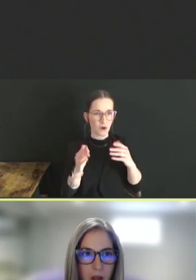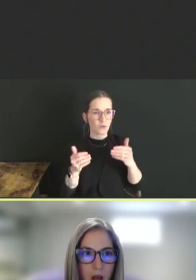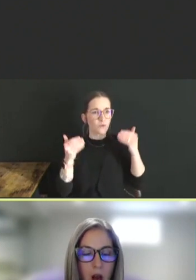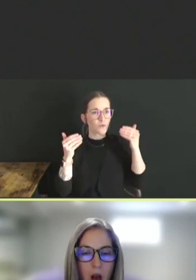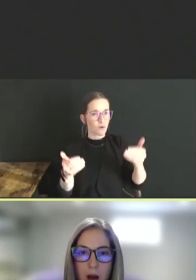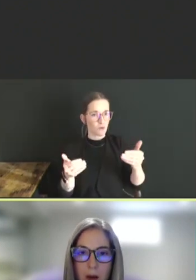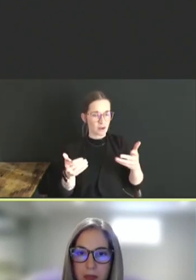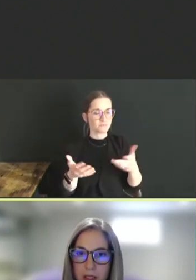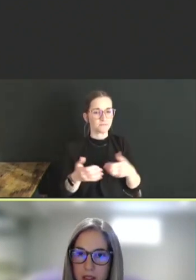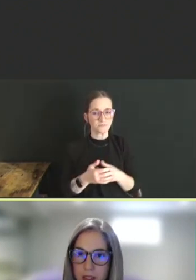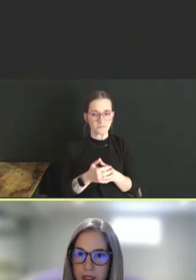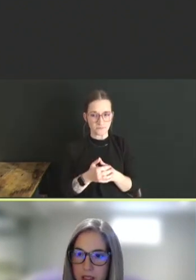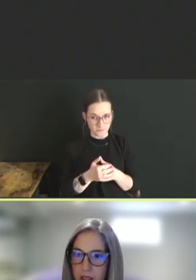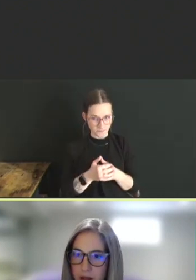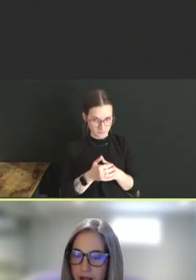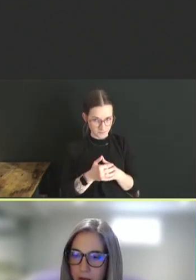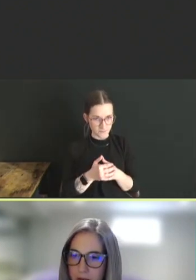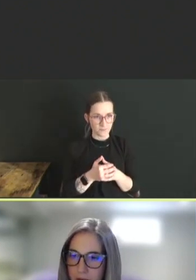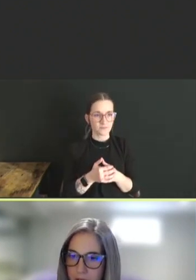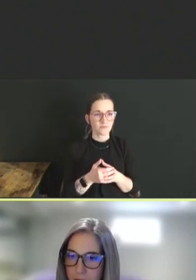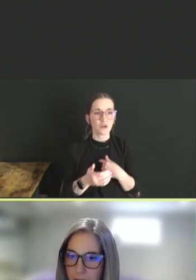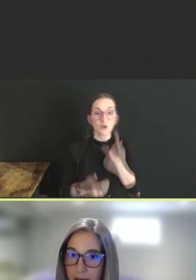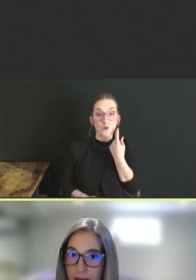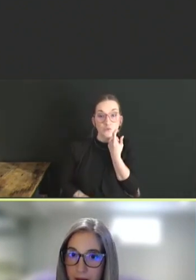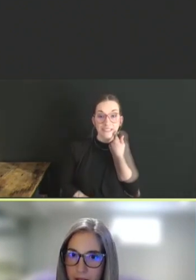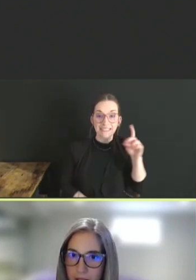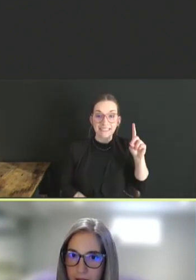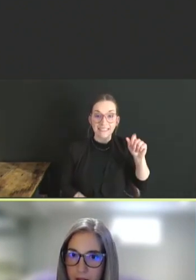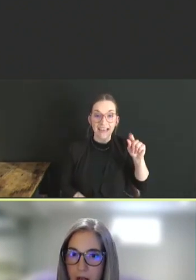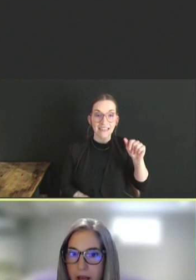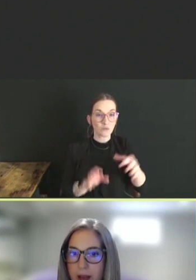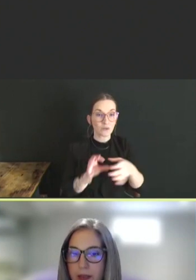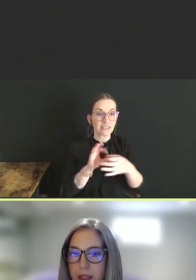This is recent data that was released by Avalere.